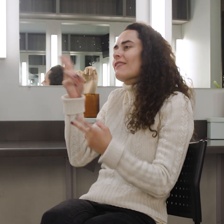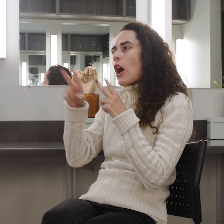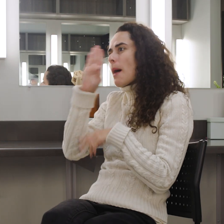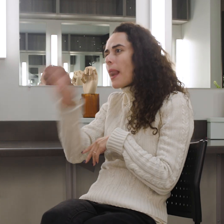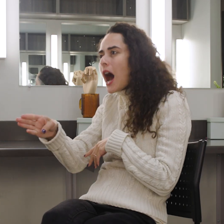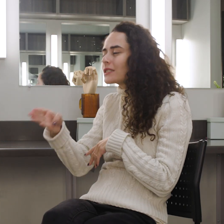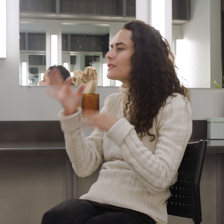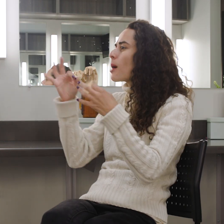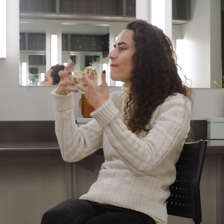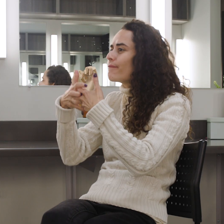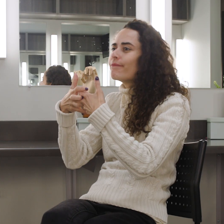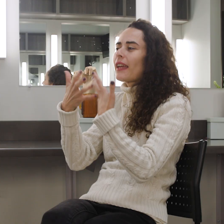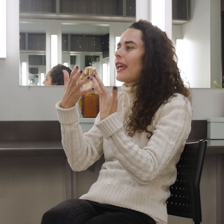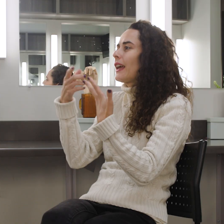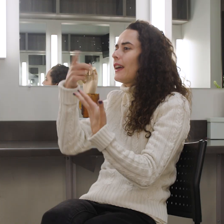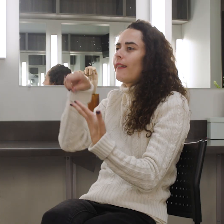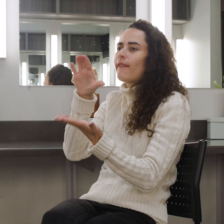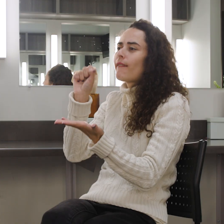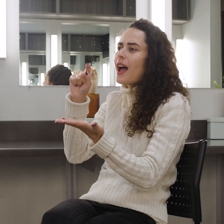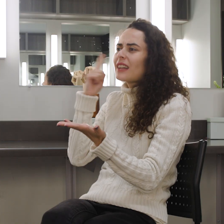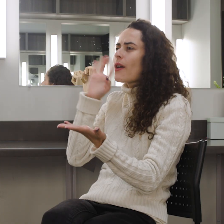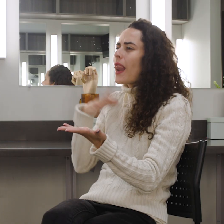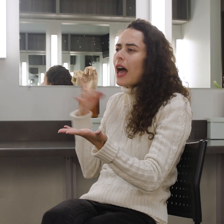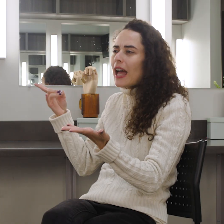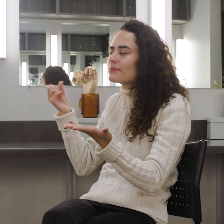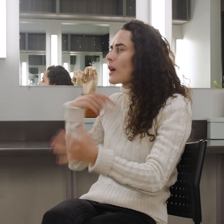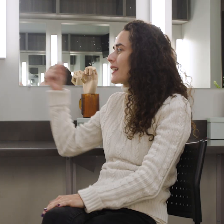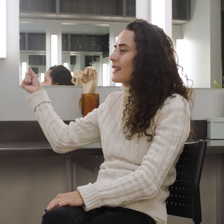and he felt like a great fit with our team. I thought the cast would like him.